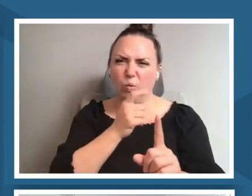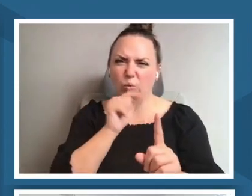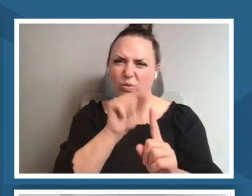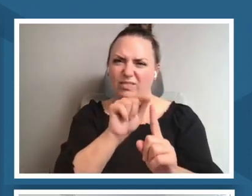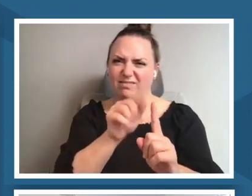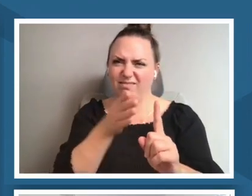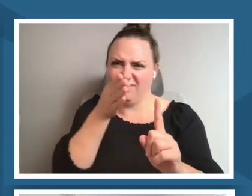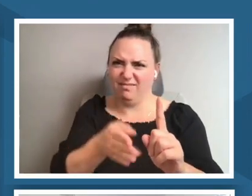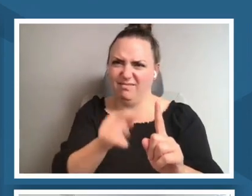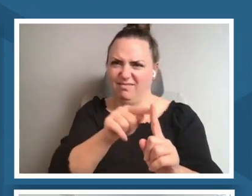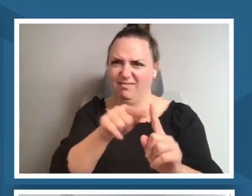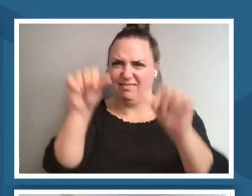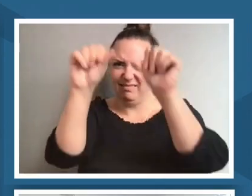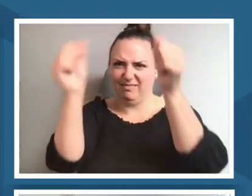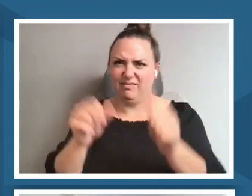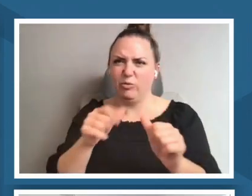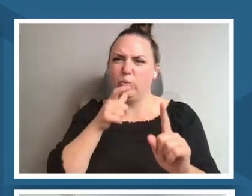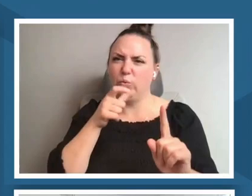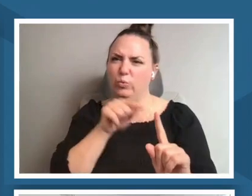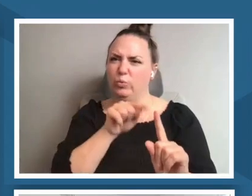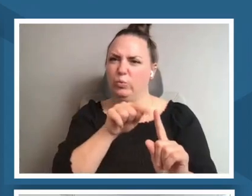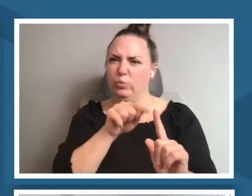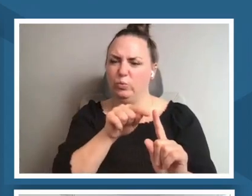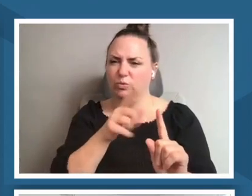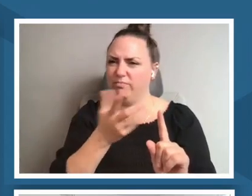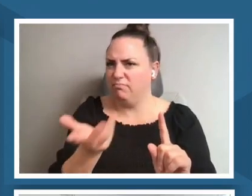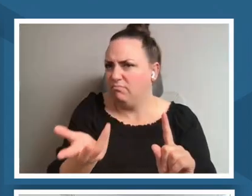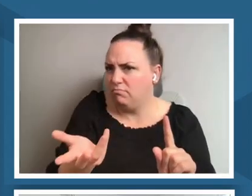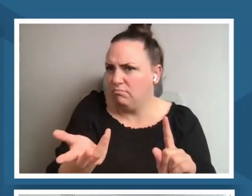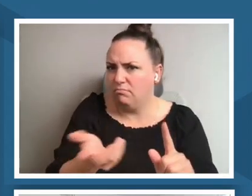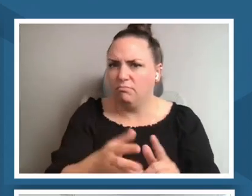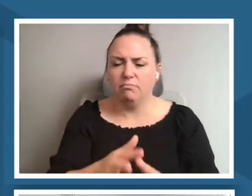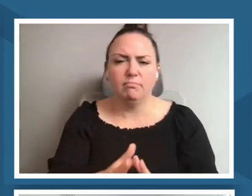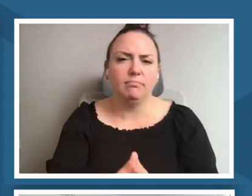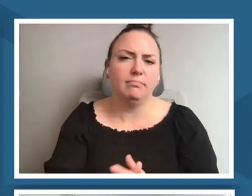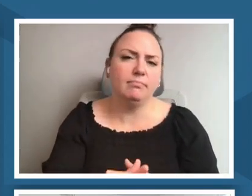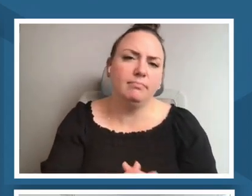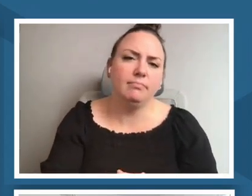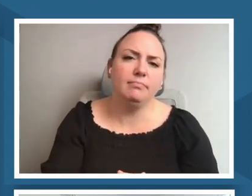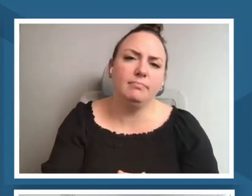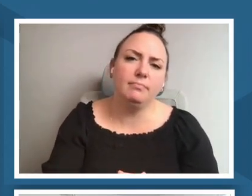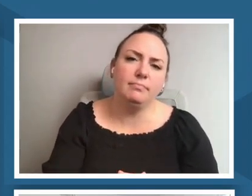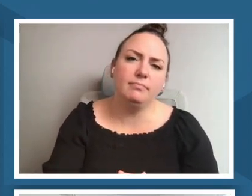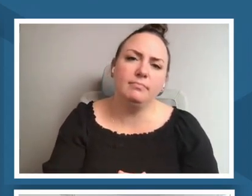be that we're looking at in this corner